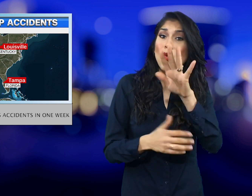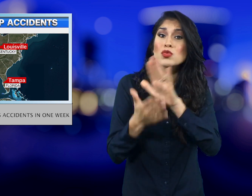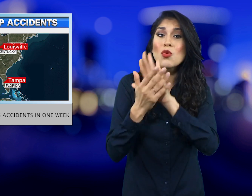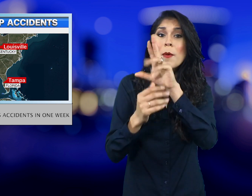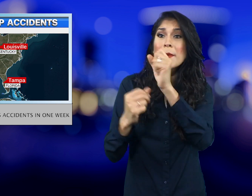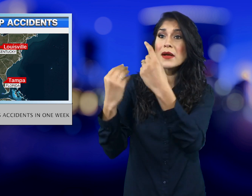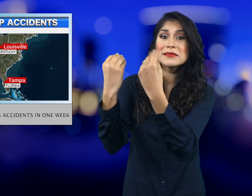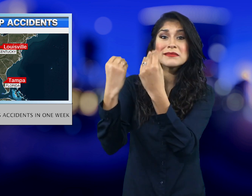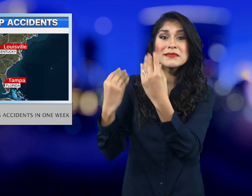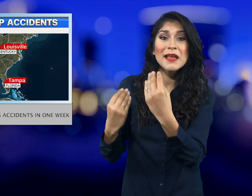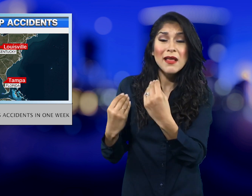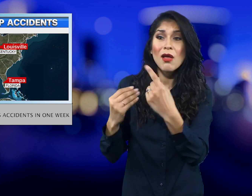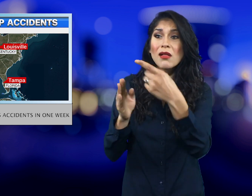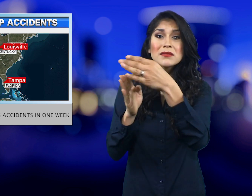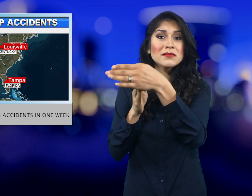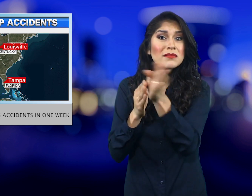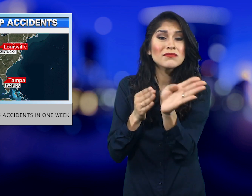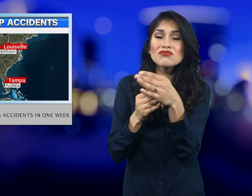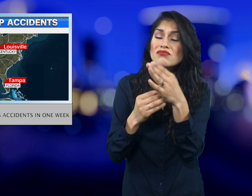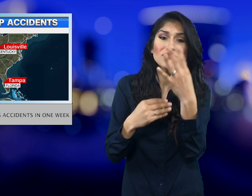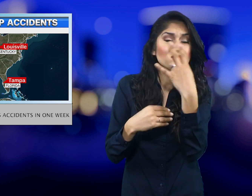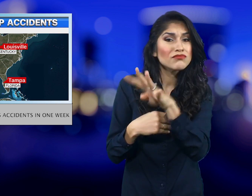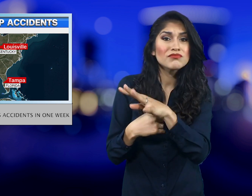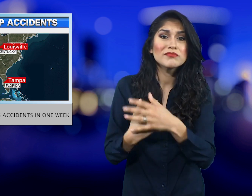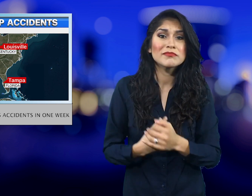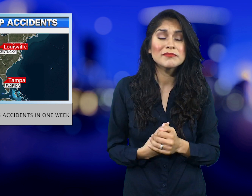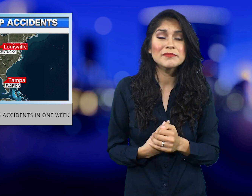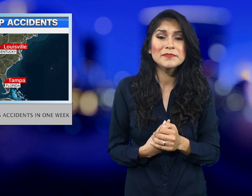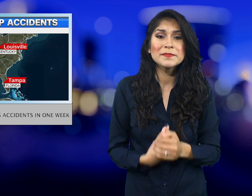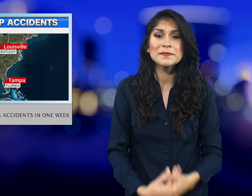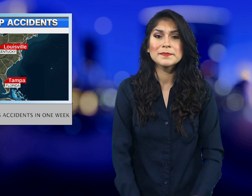of passing a school bus with the arm extended.